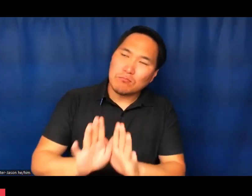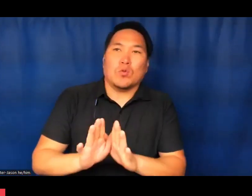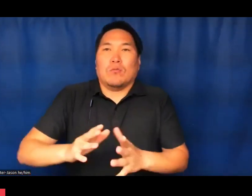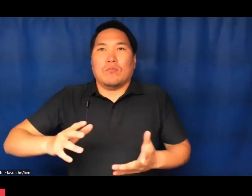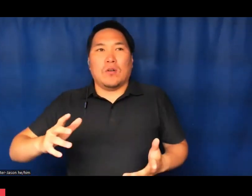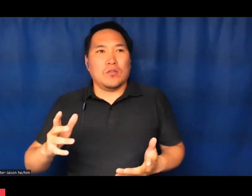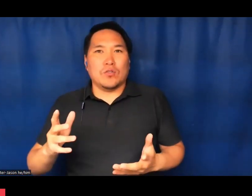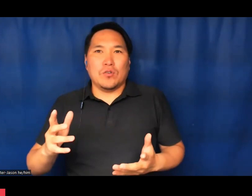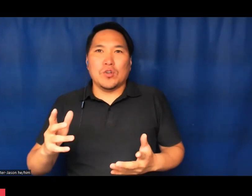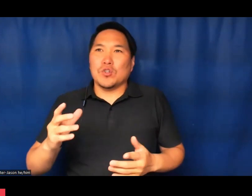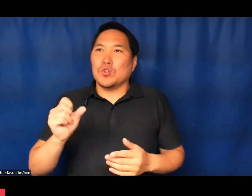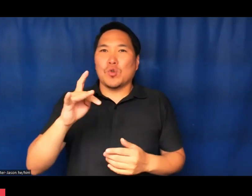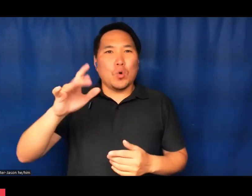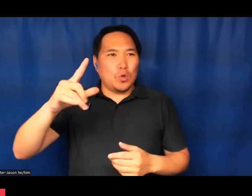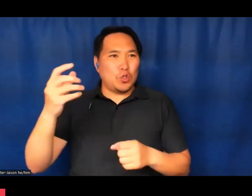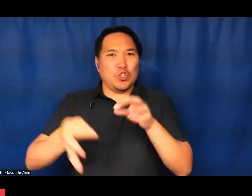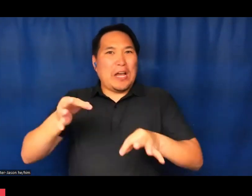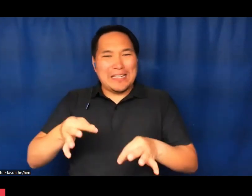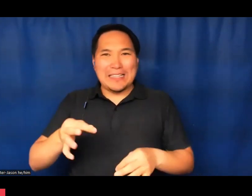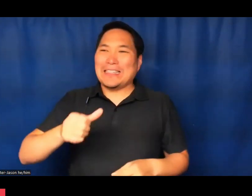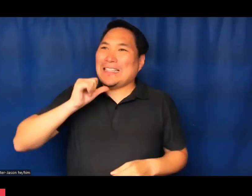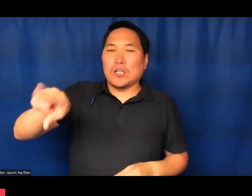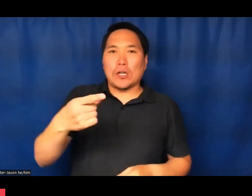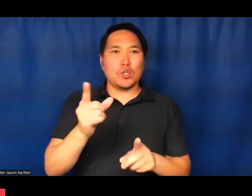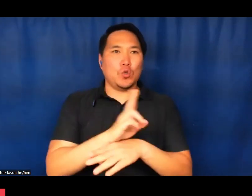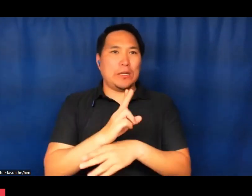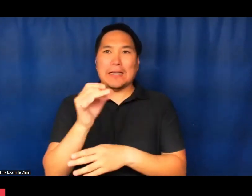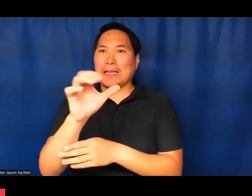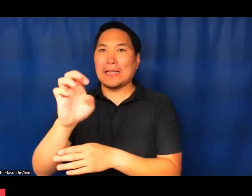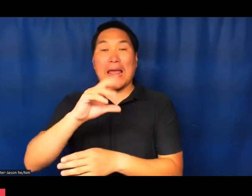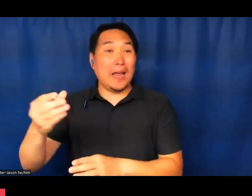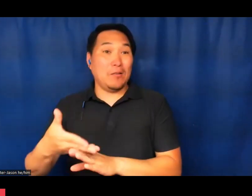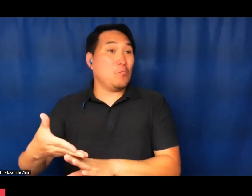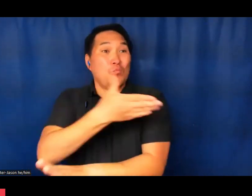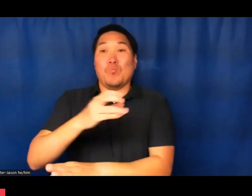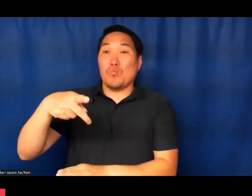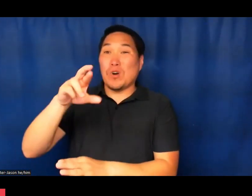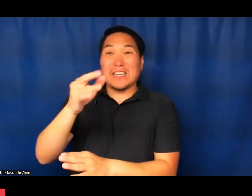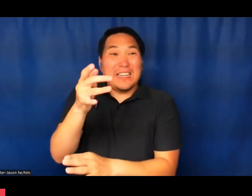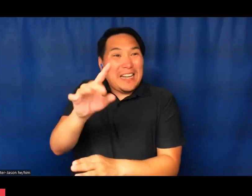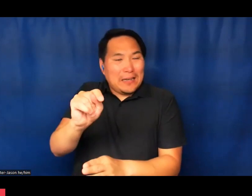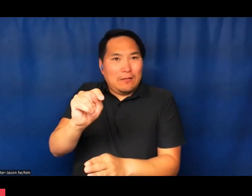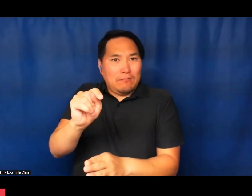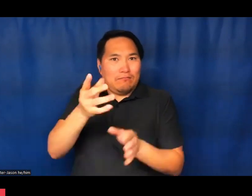and social movements than cases alone and precedents alone. So that's the hope that we have to turn to at this point.